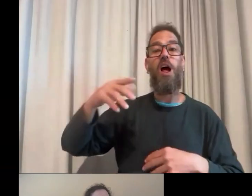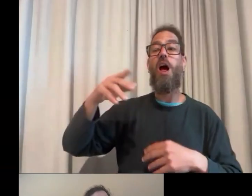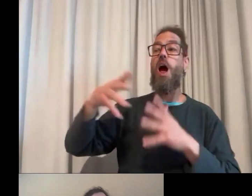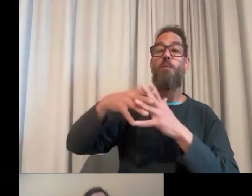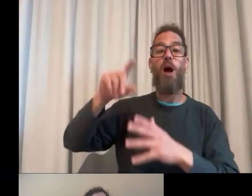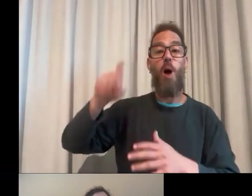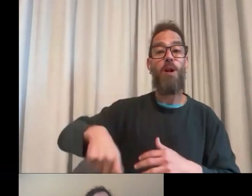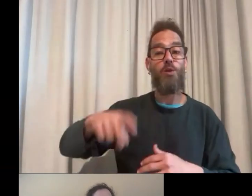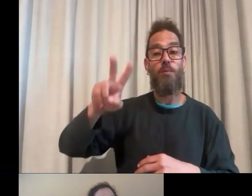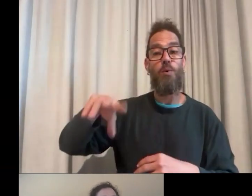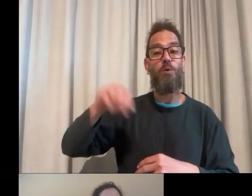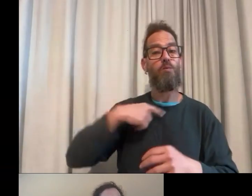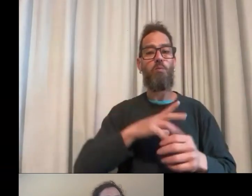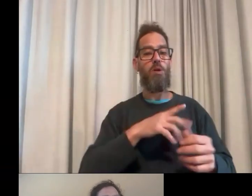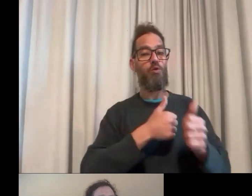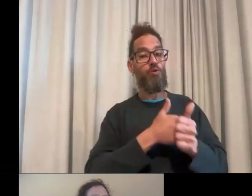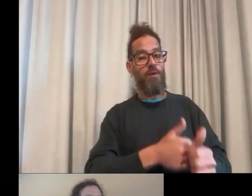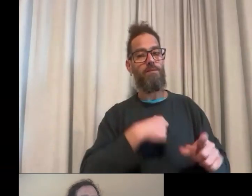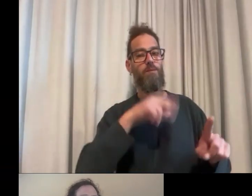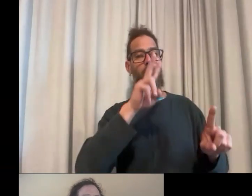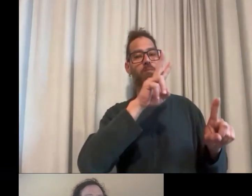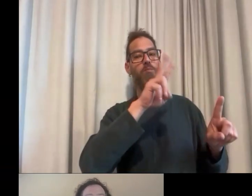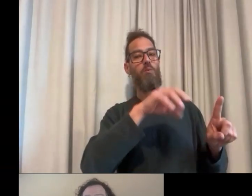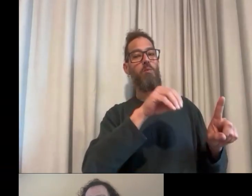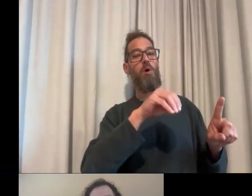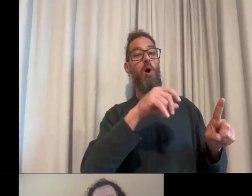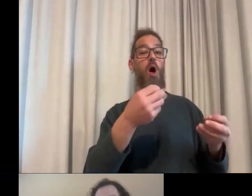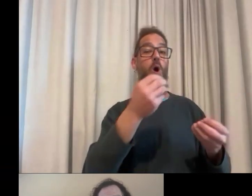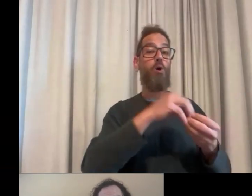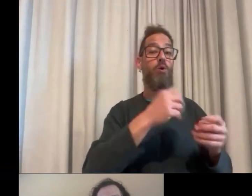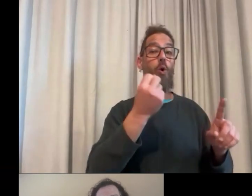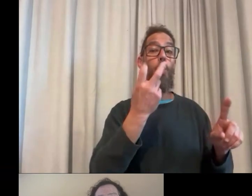their regulations still call for WCAG 2.0, then you don't have to start from scratch.